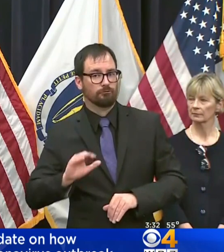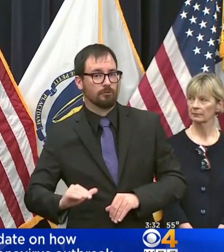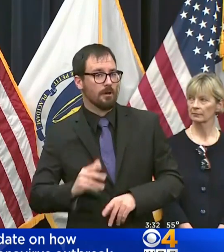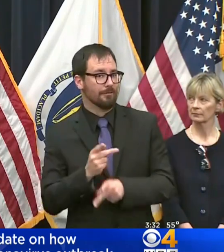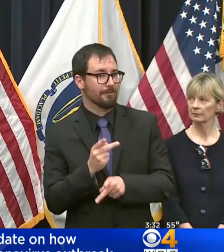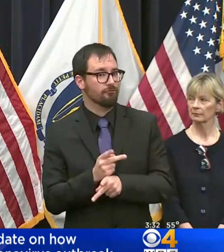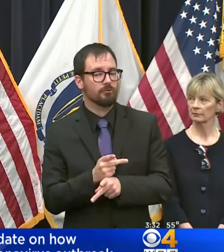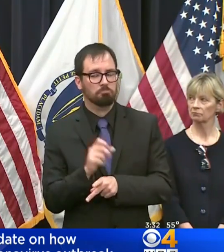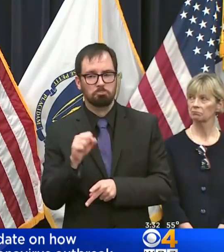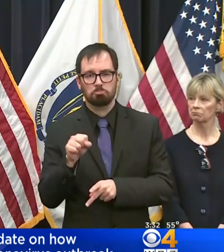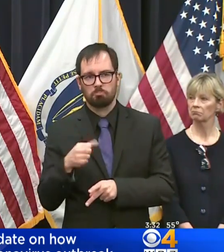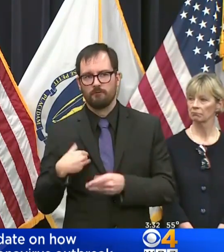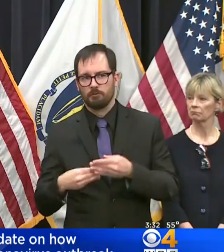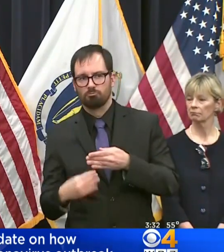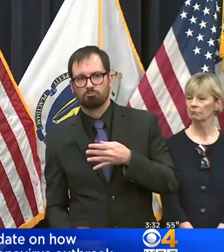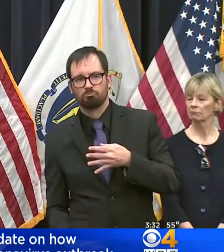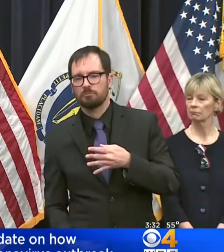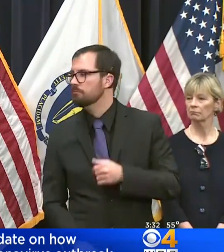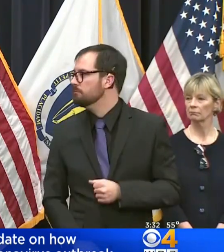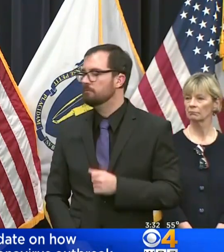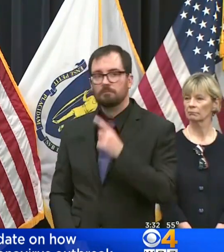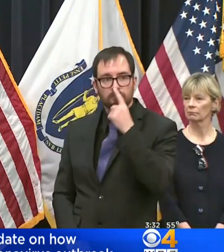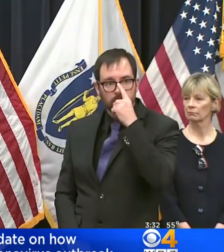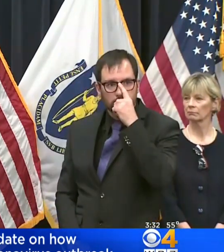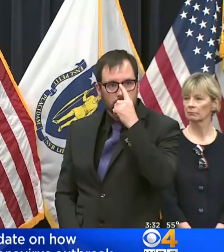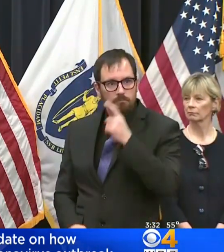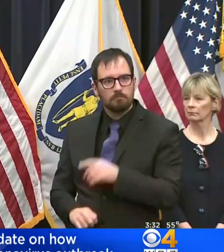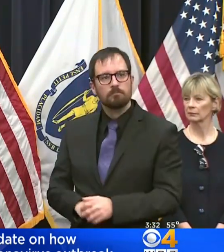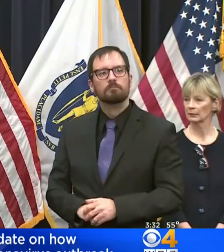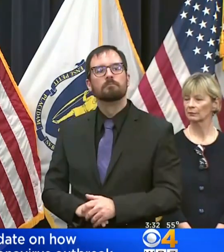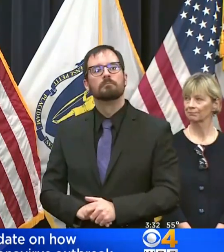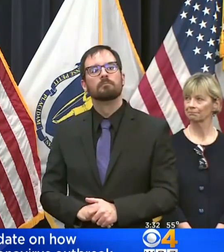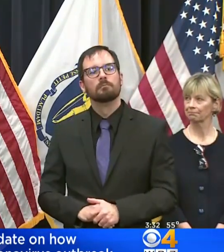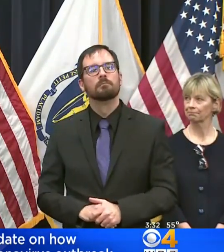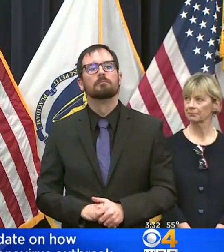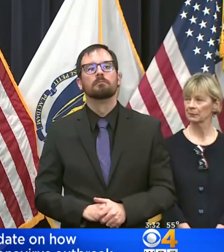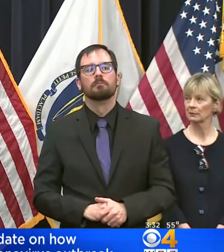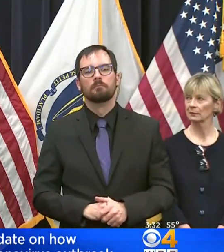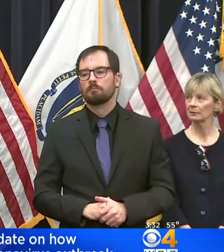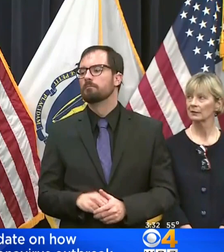FOLKS WHO PROVIDE ESSENTIAL SERVICES WHO WILL BE APART OF THAT.